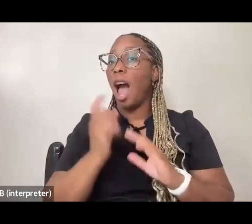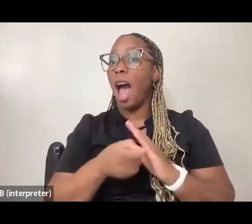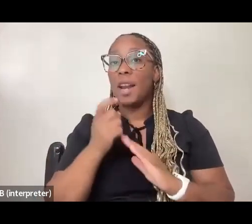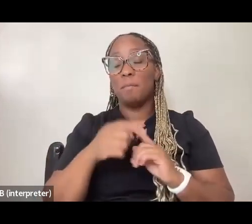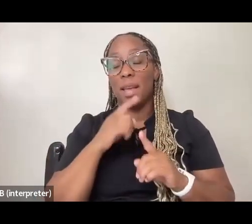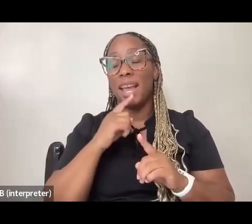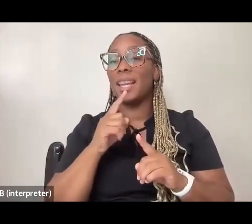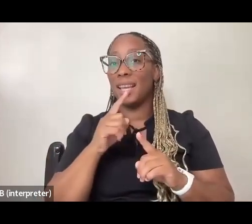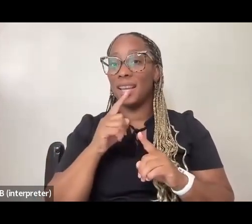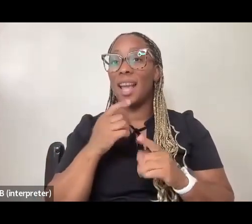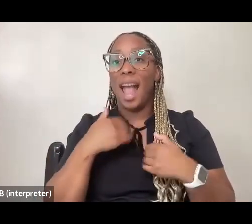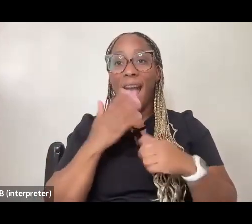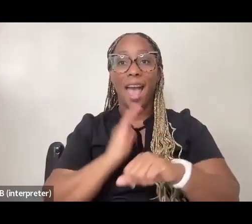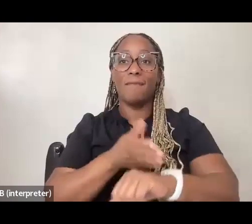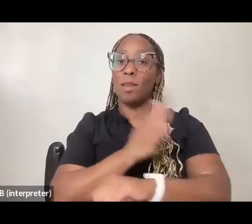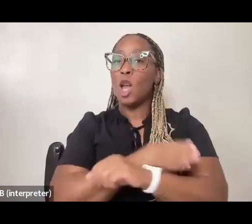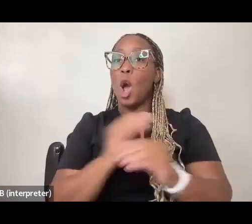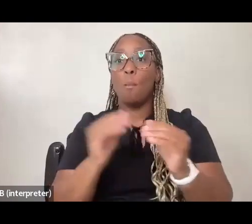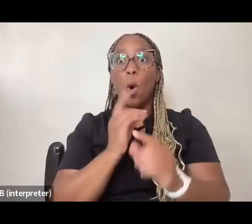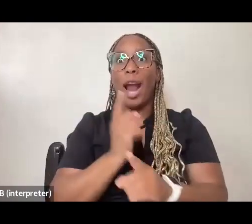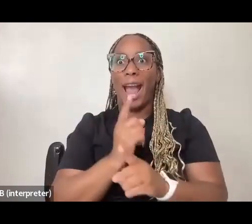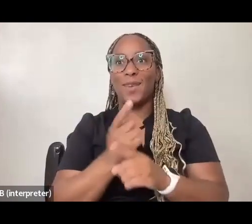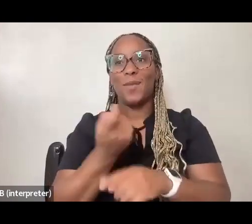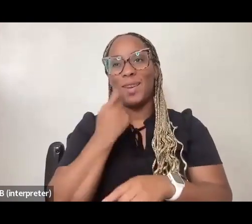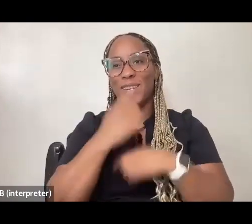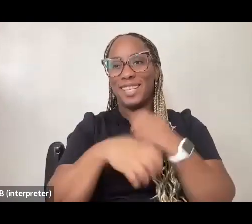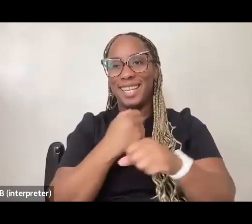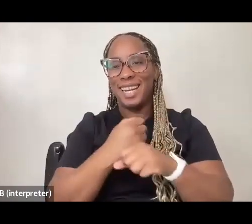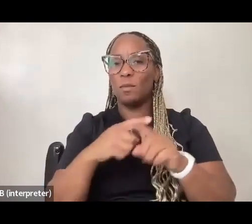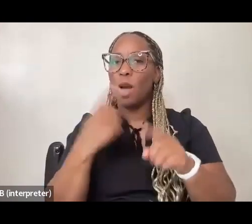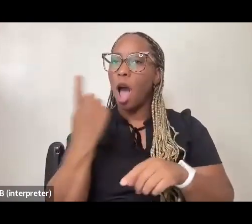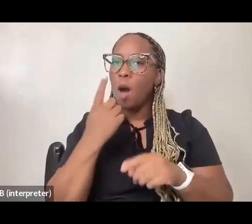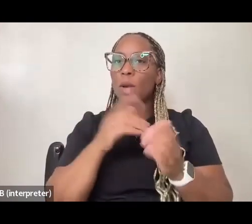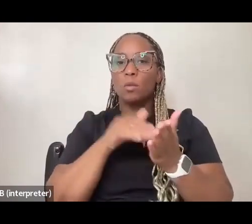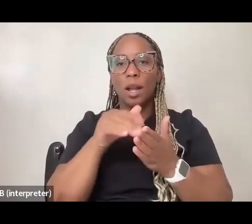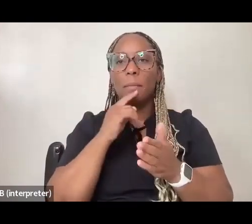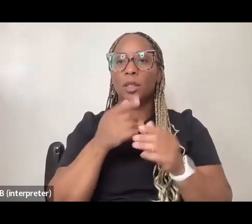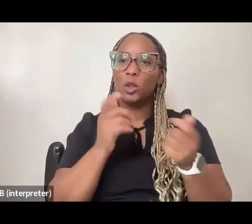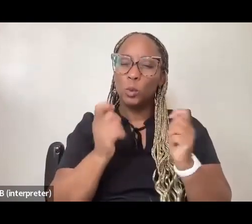platforms have gotten much more accurate in the past few years but it is always recommended to review and edit all automated